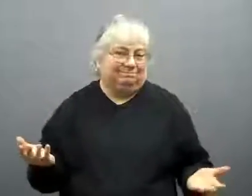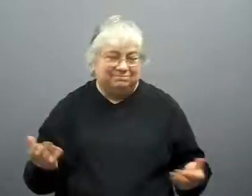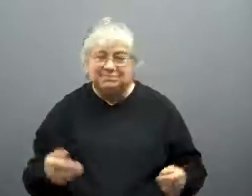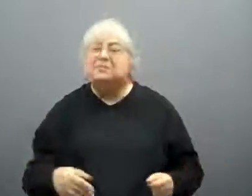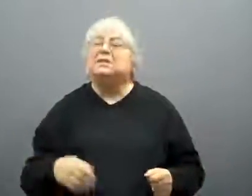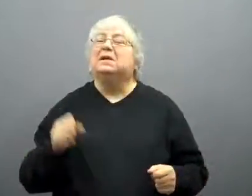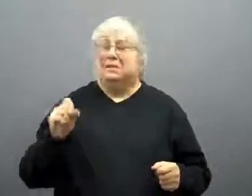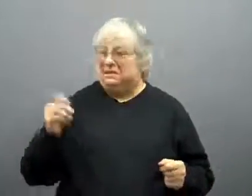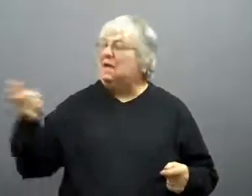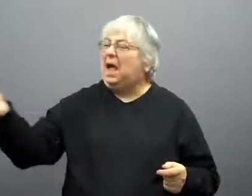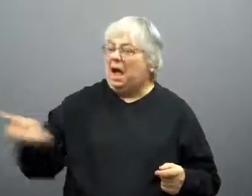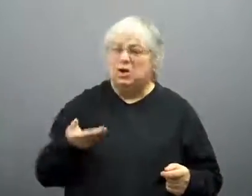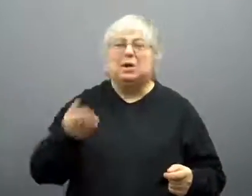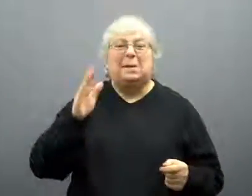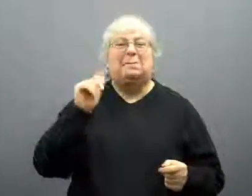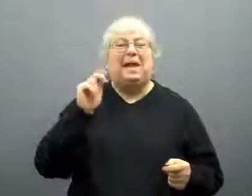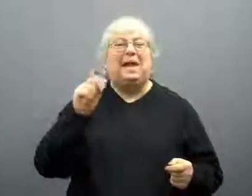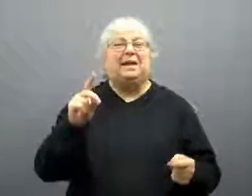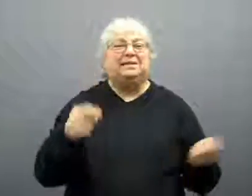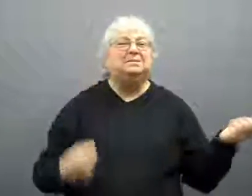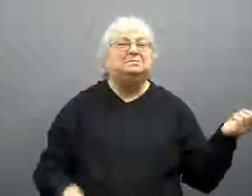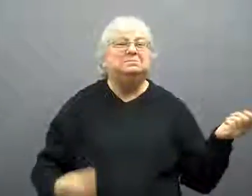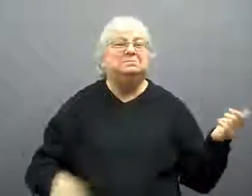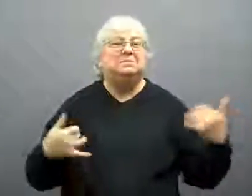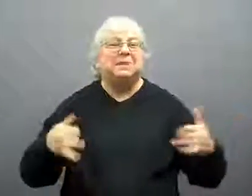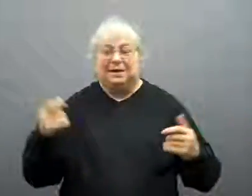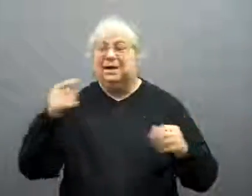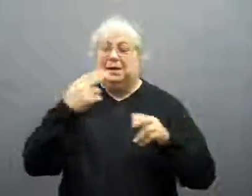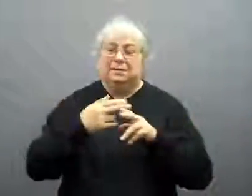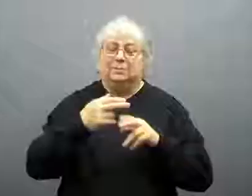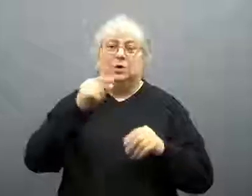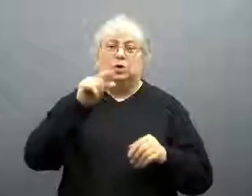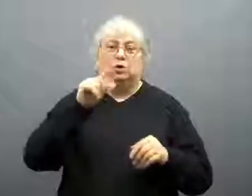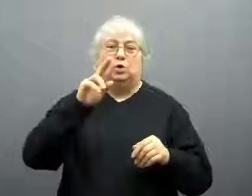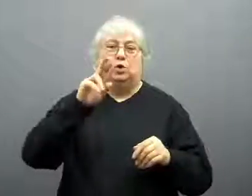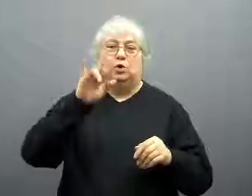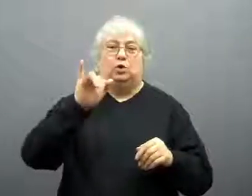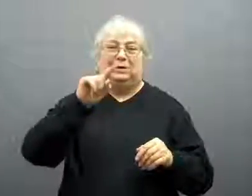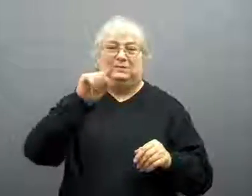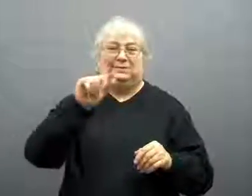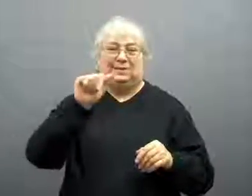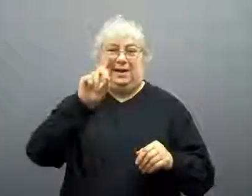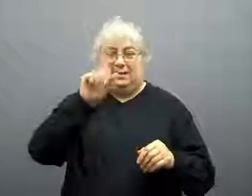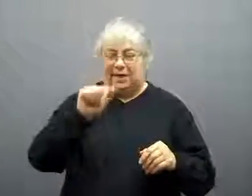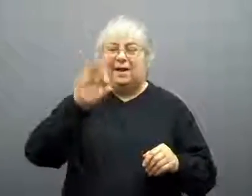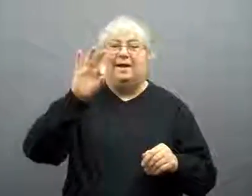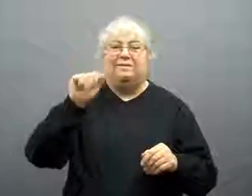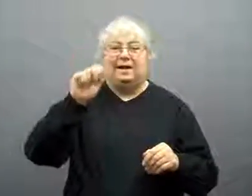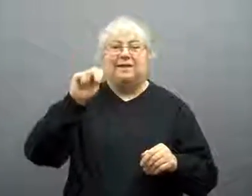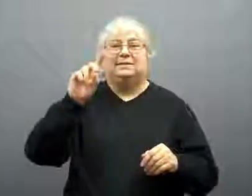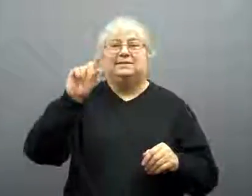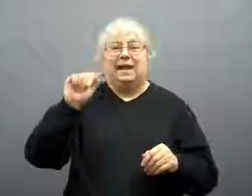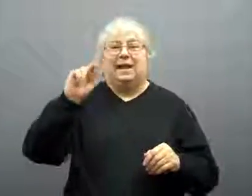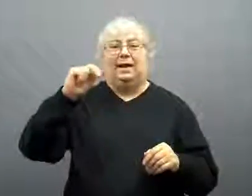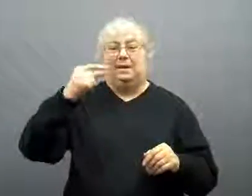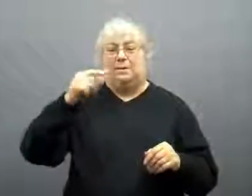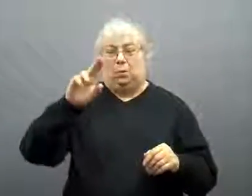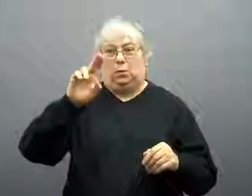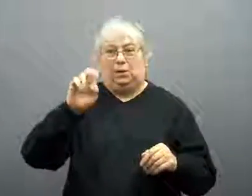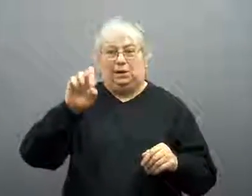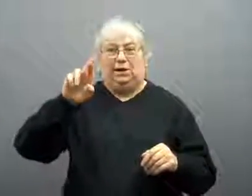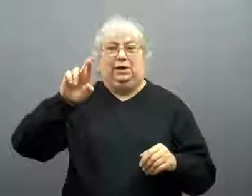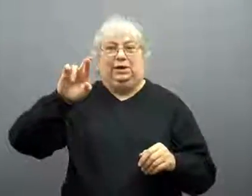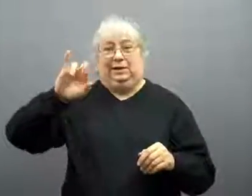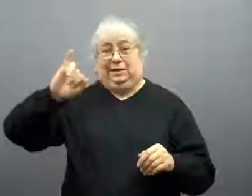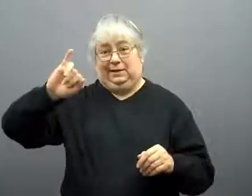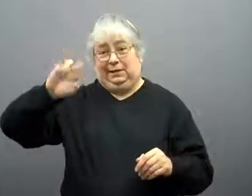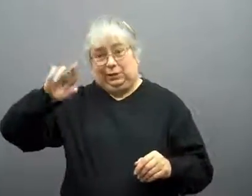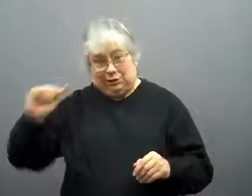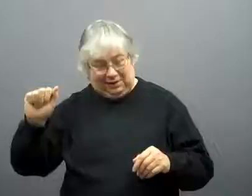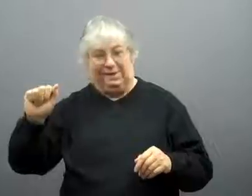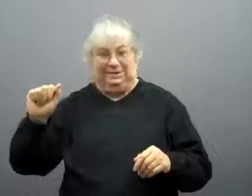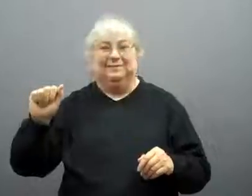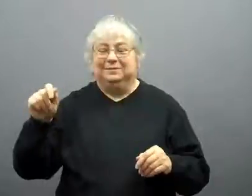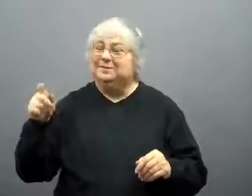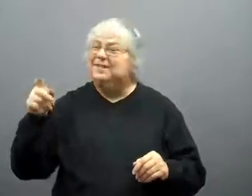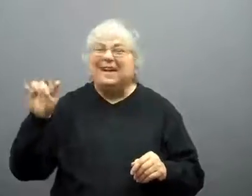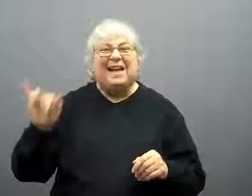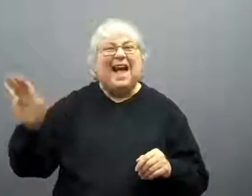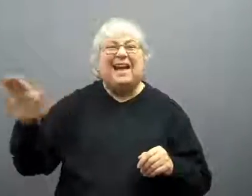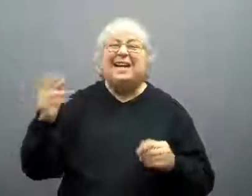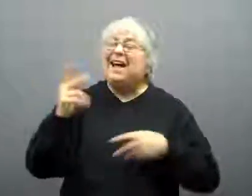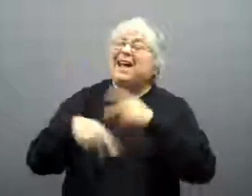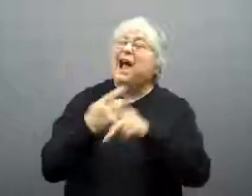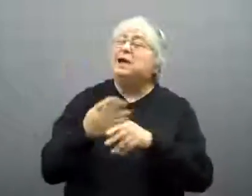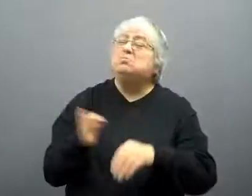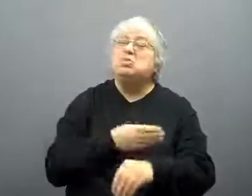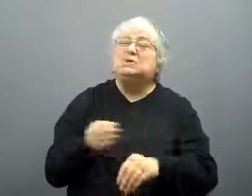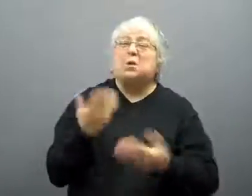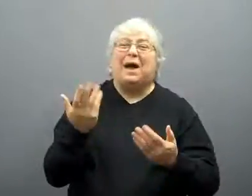There was a band playing, Gurizada Fandanguira.